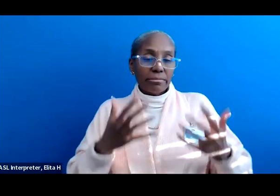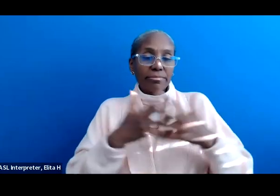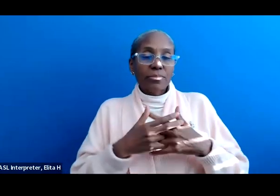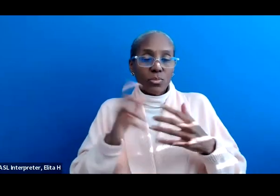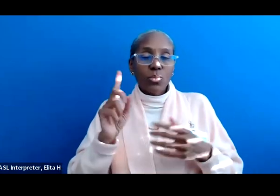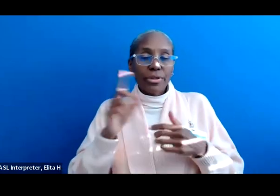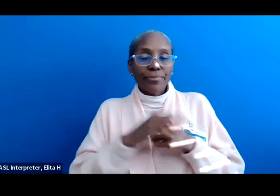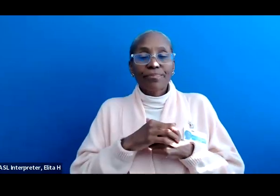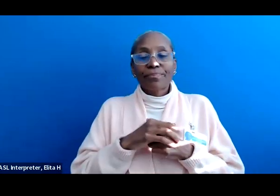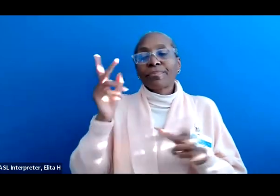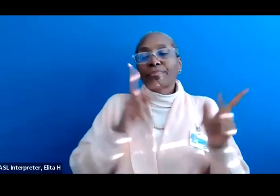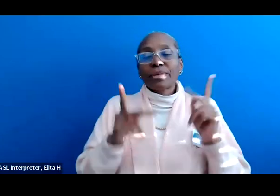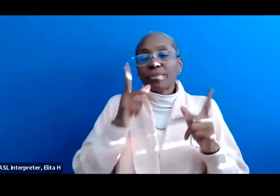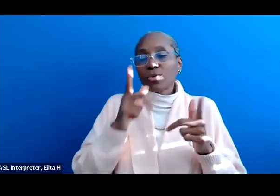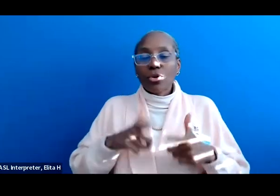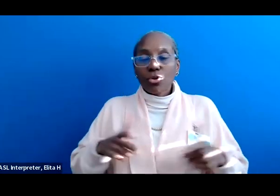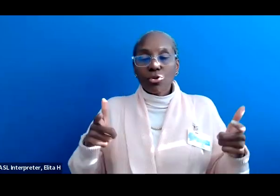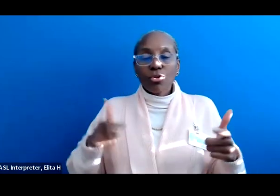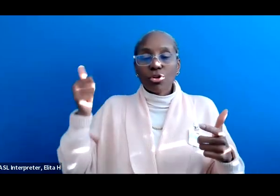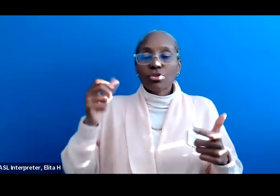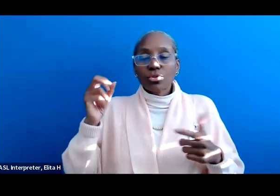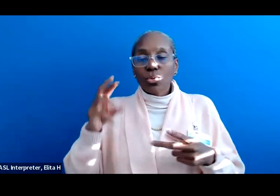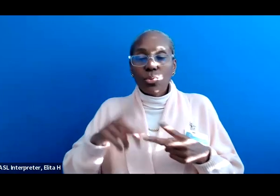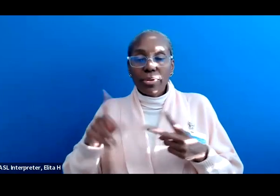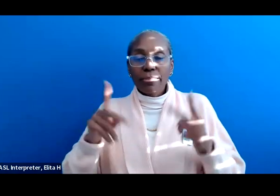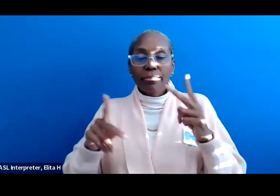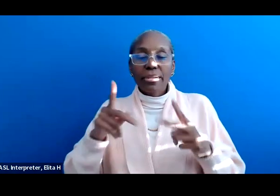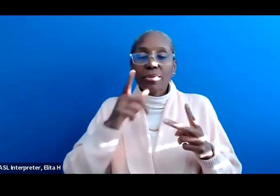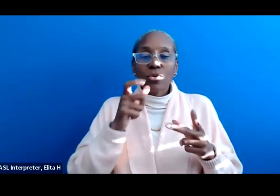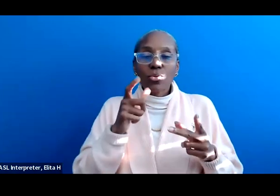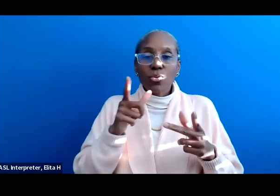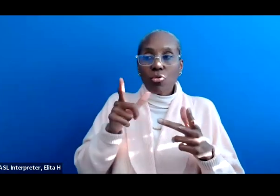People who are larger or people who are thinner, over, or